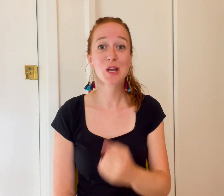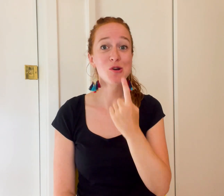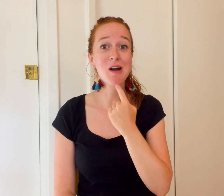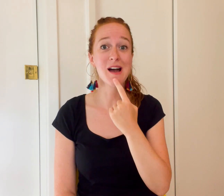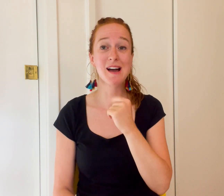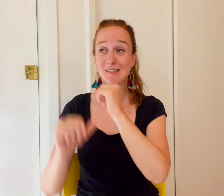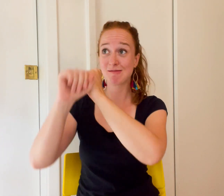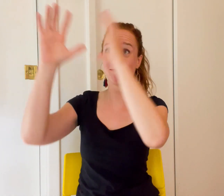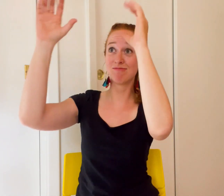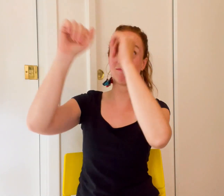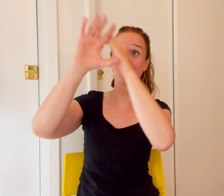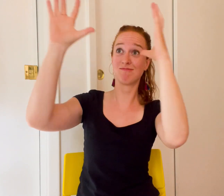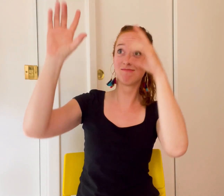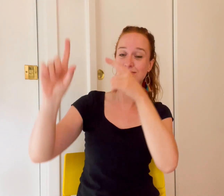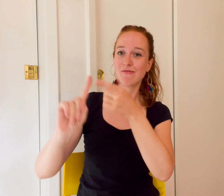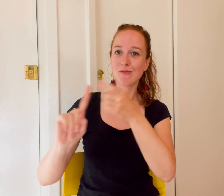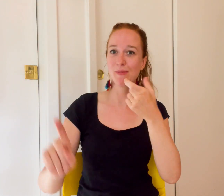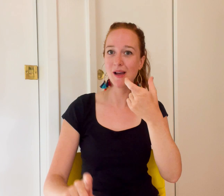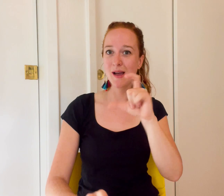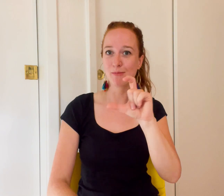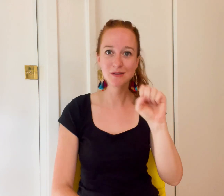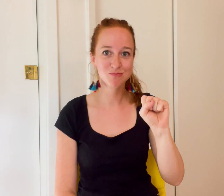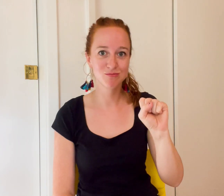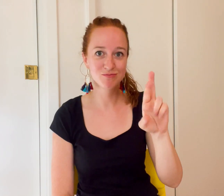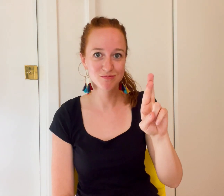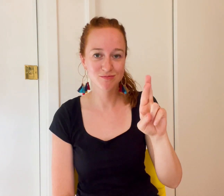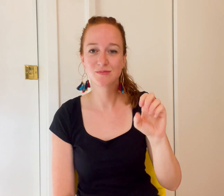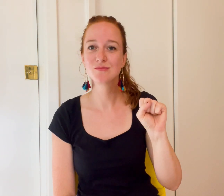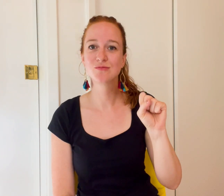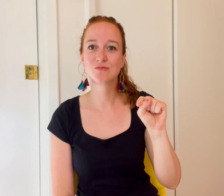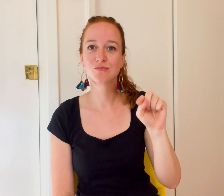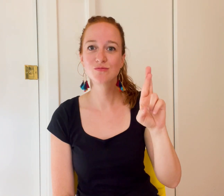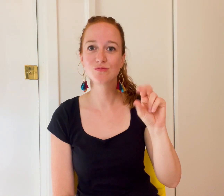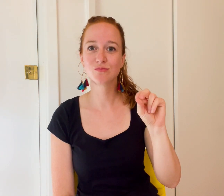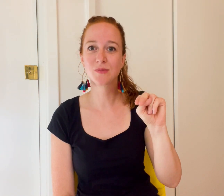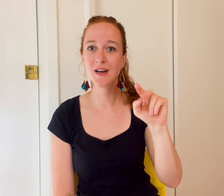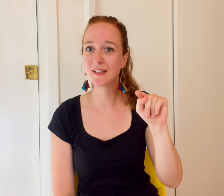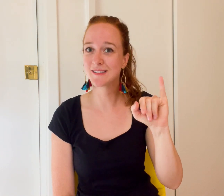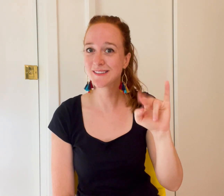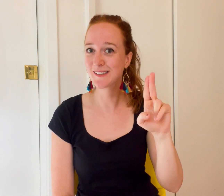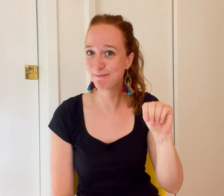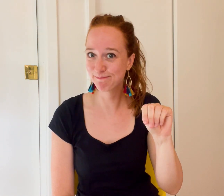red fireworks are from strontium (Sr),